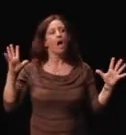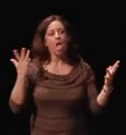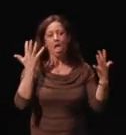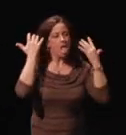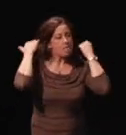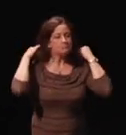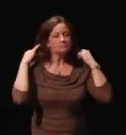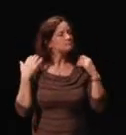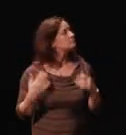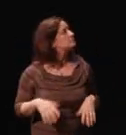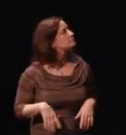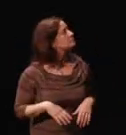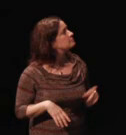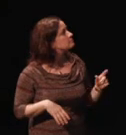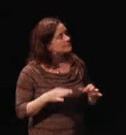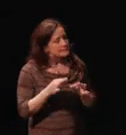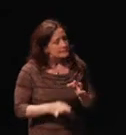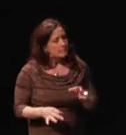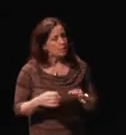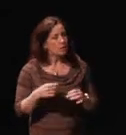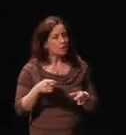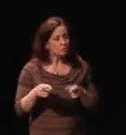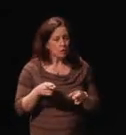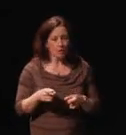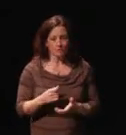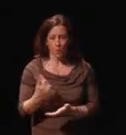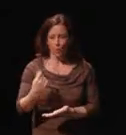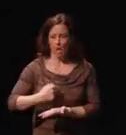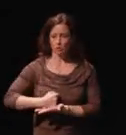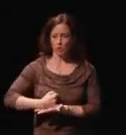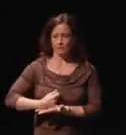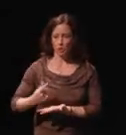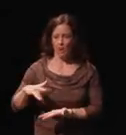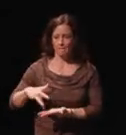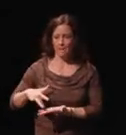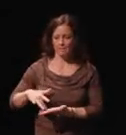Simple controls, one joystick, and one button with the Japanese machines